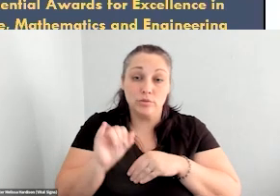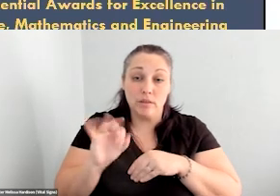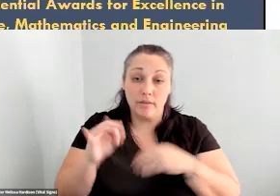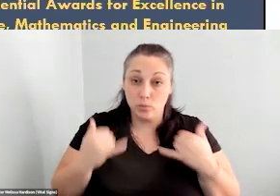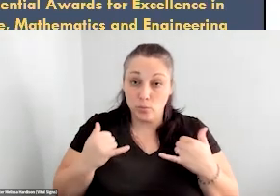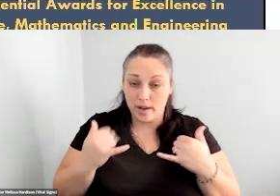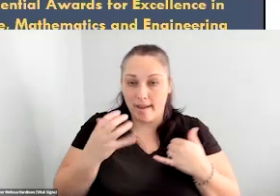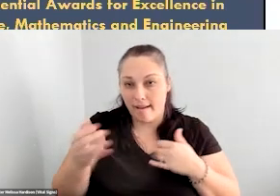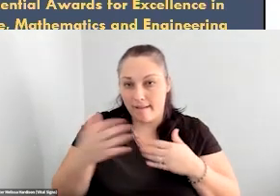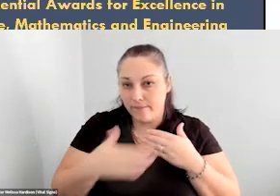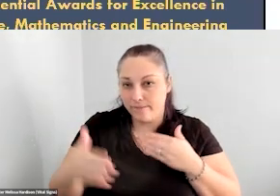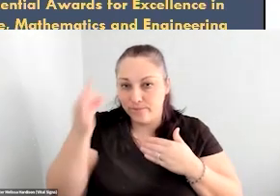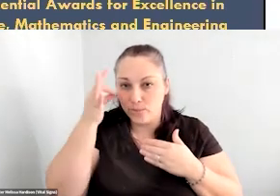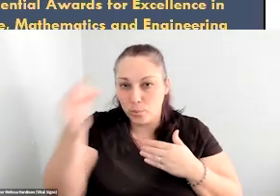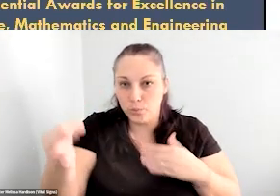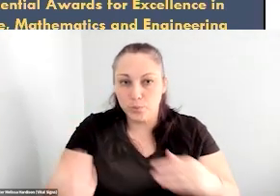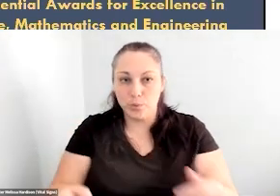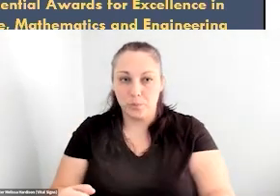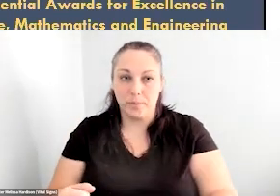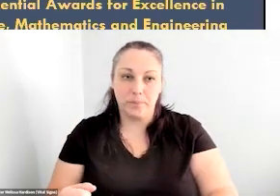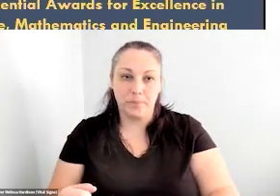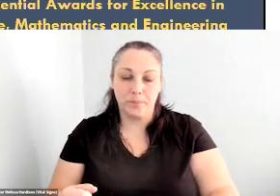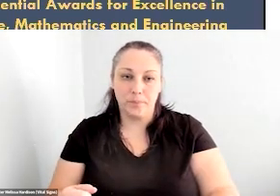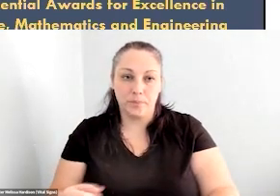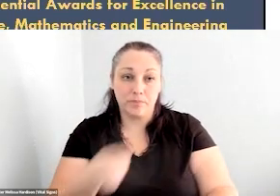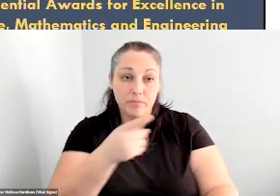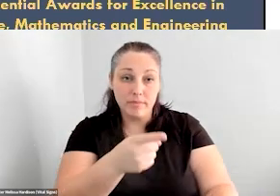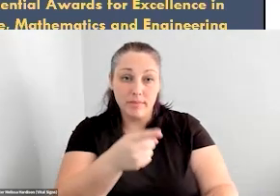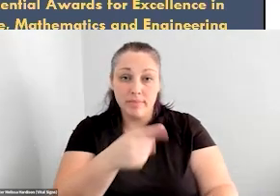This slide is a roadmap for you to see the breadth of programs at EDU.